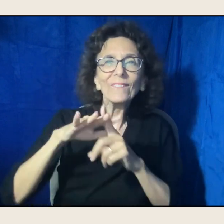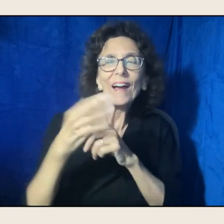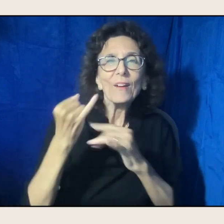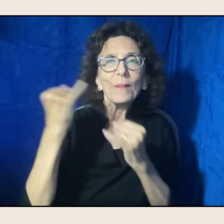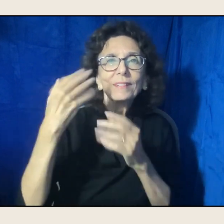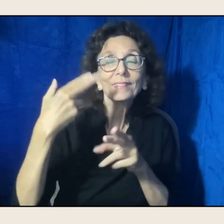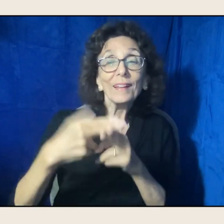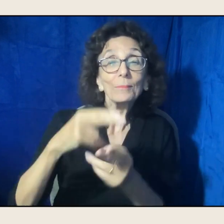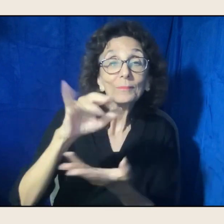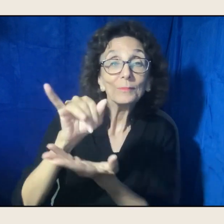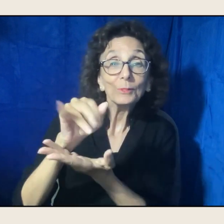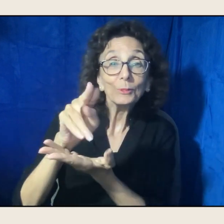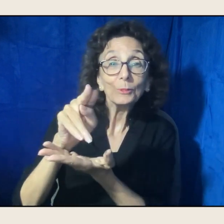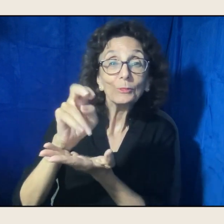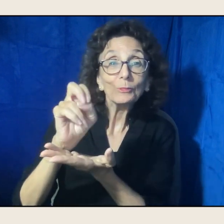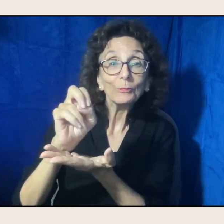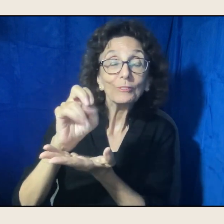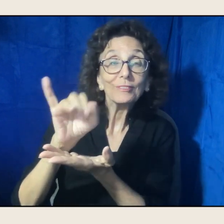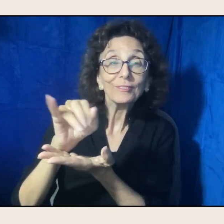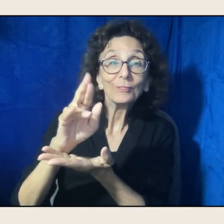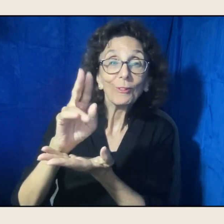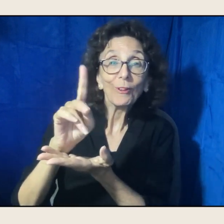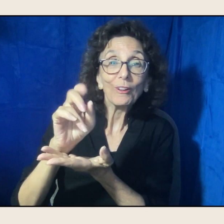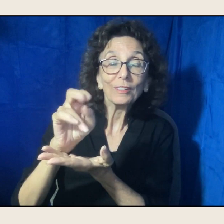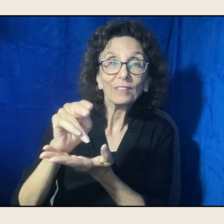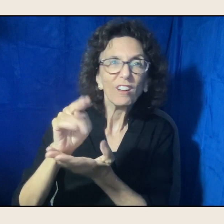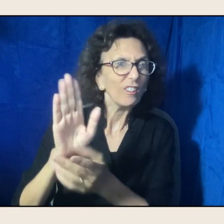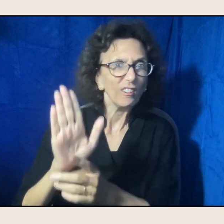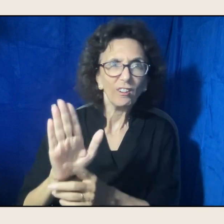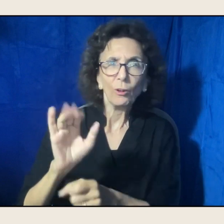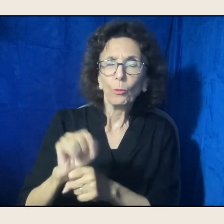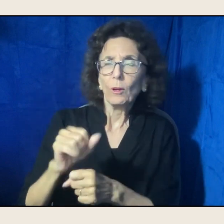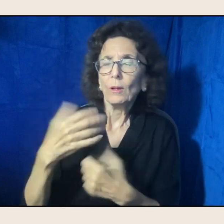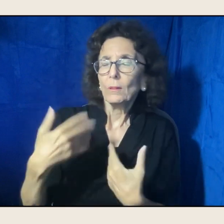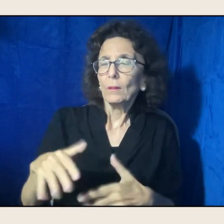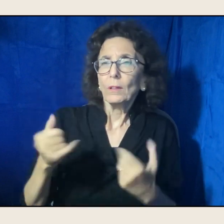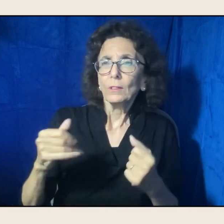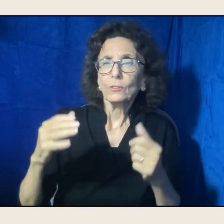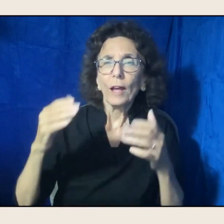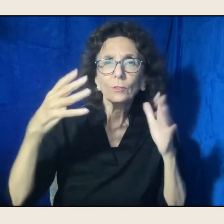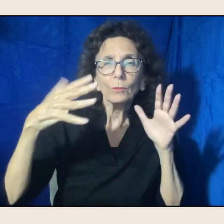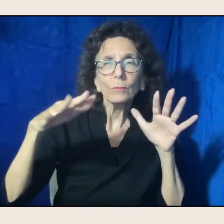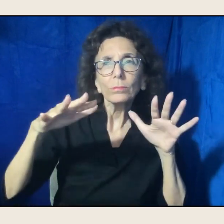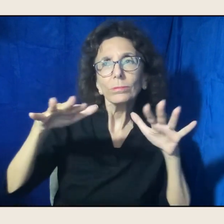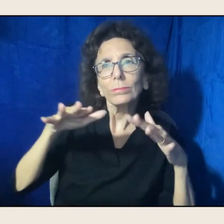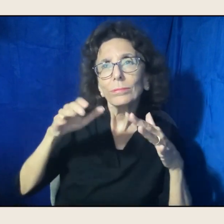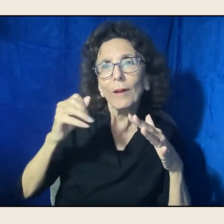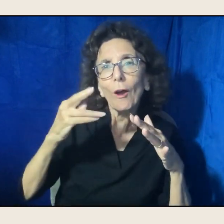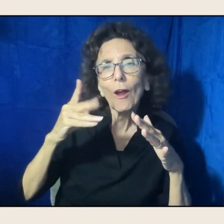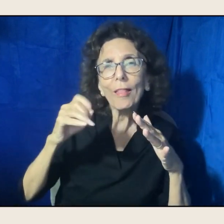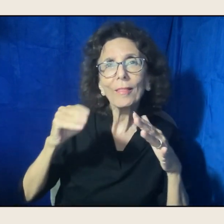she did some really incredible work re-imagining Harlem with Buckminster Fuller in the 1960s.